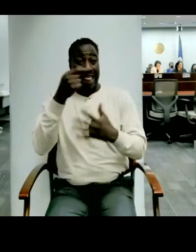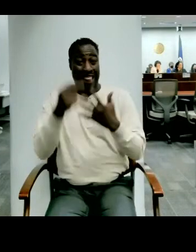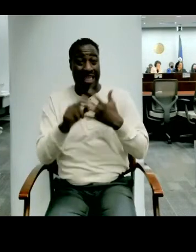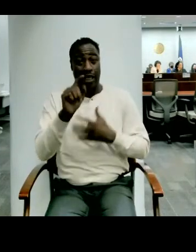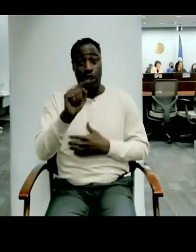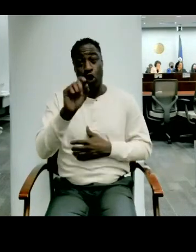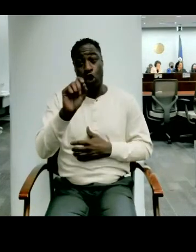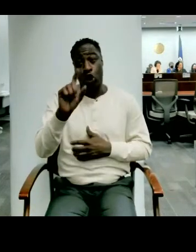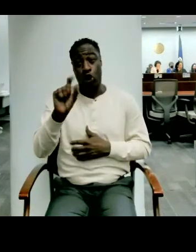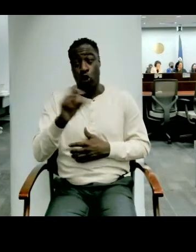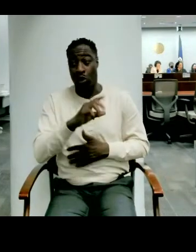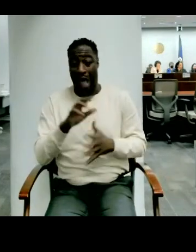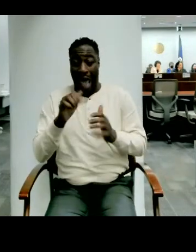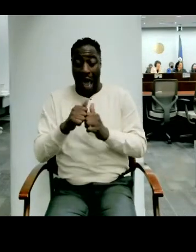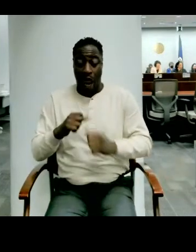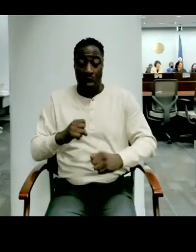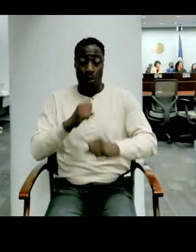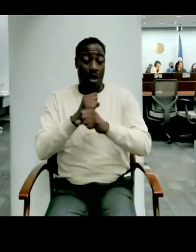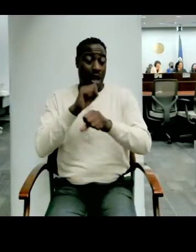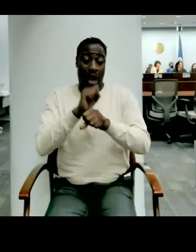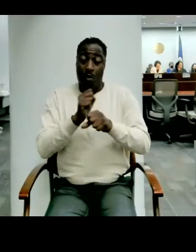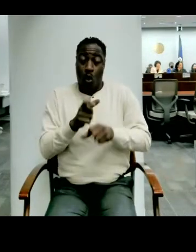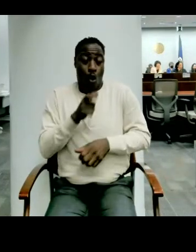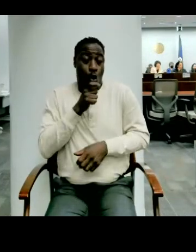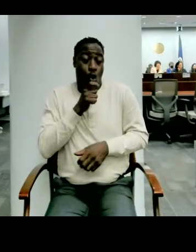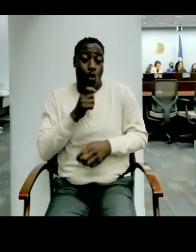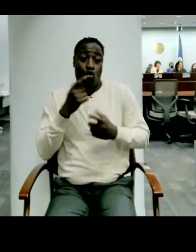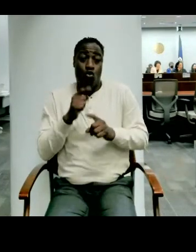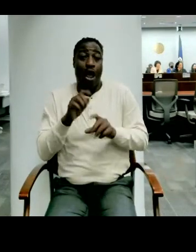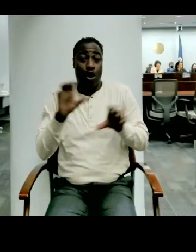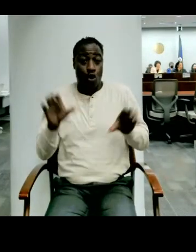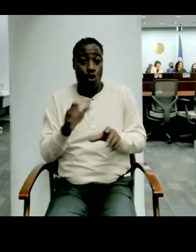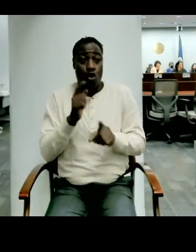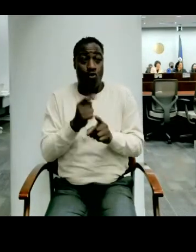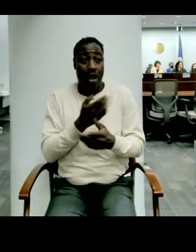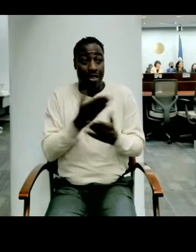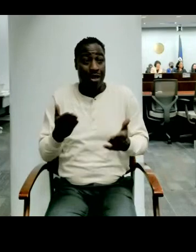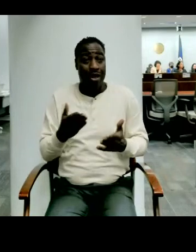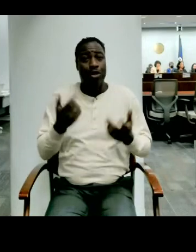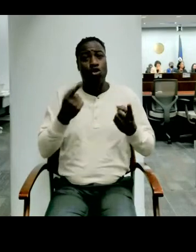the employers that are just trying to do the right thing. They are trying to meet a need and